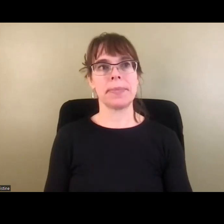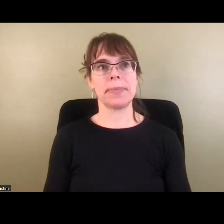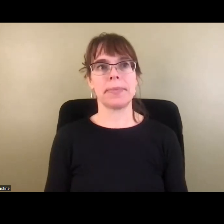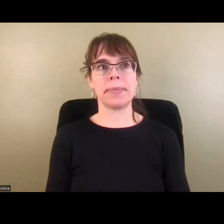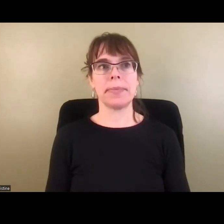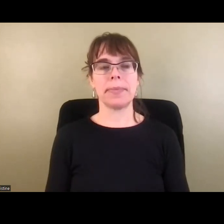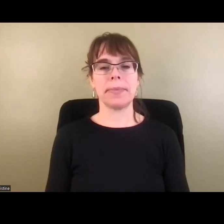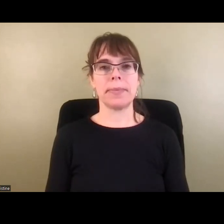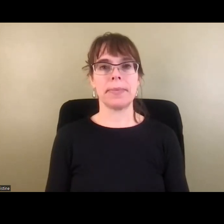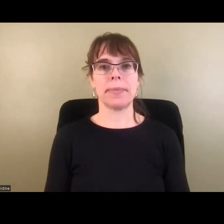And if I didn't answer that question,